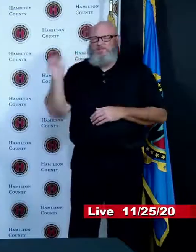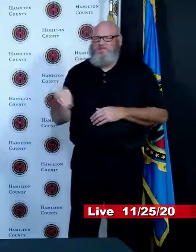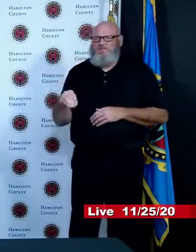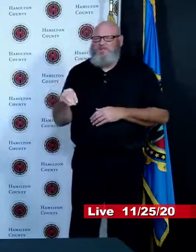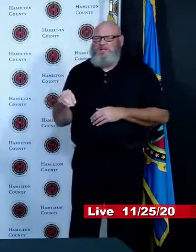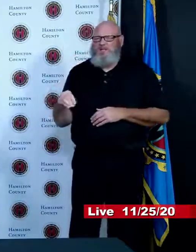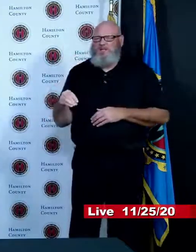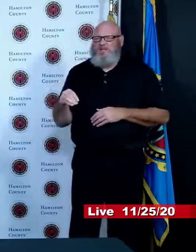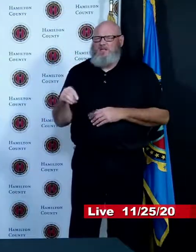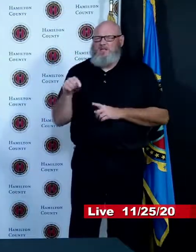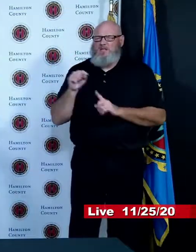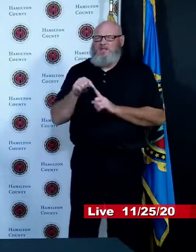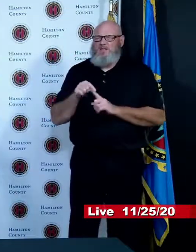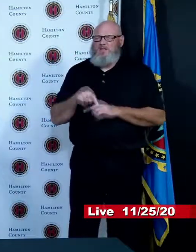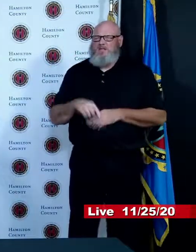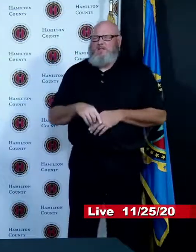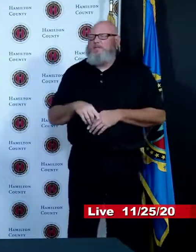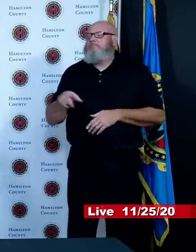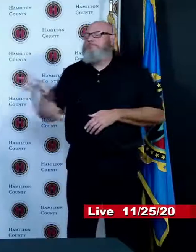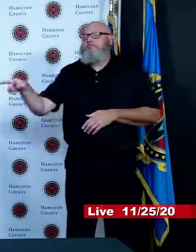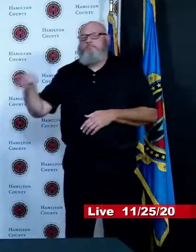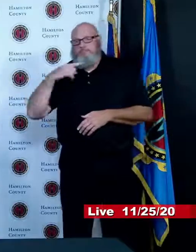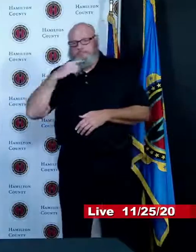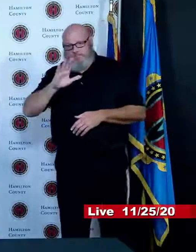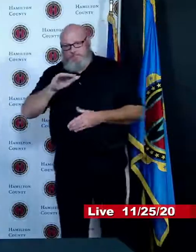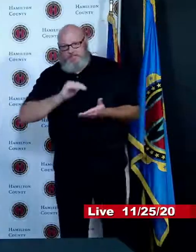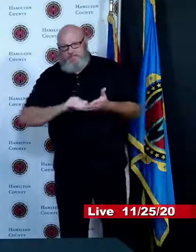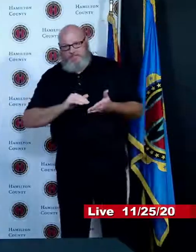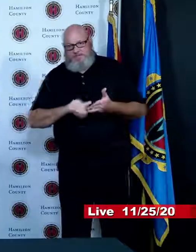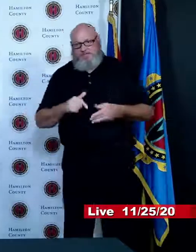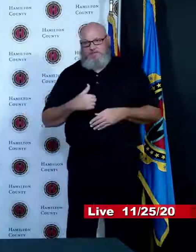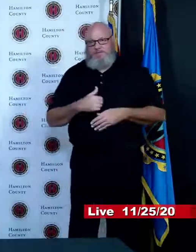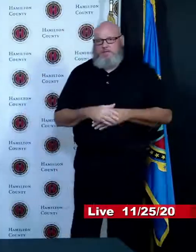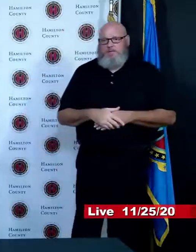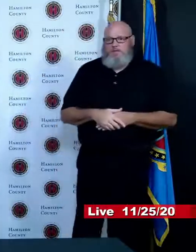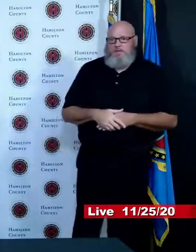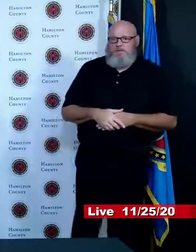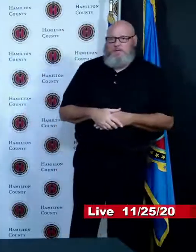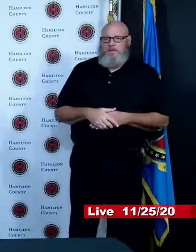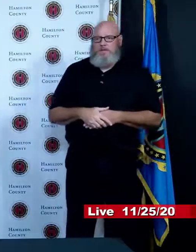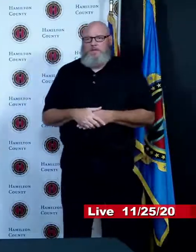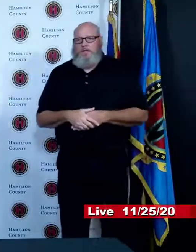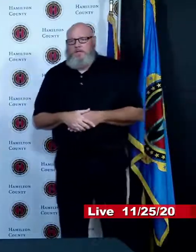so here in Hamilton County I pretty much solely refer to the data that is pulled